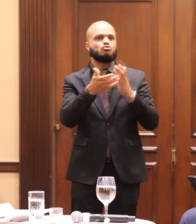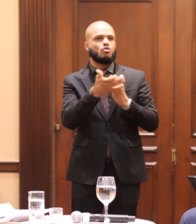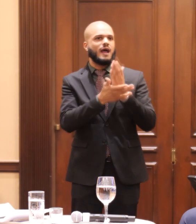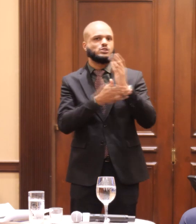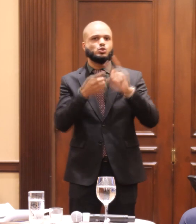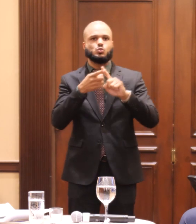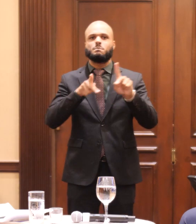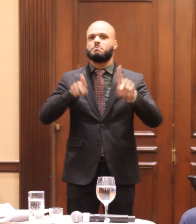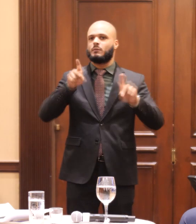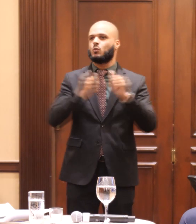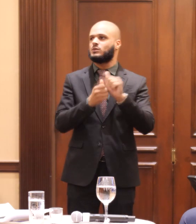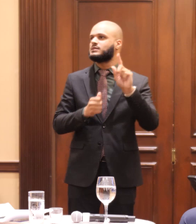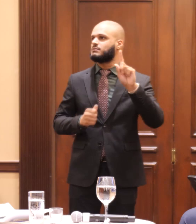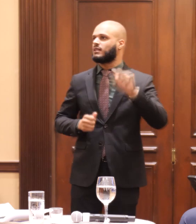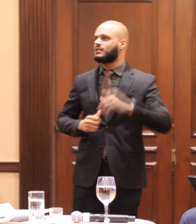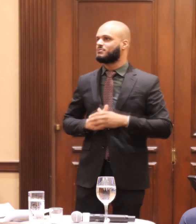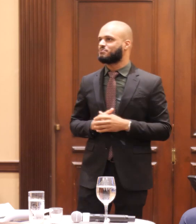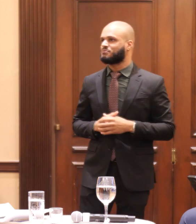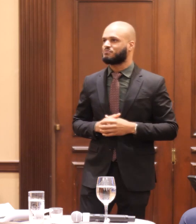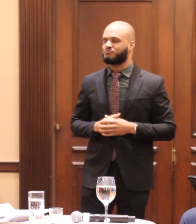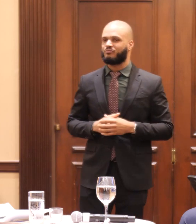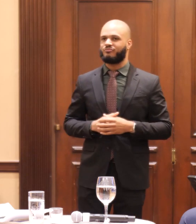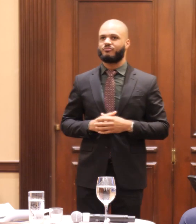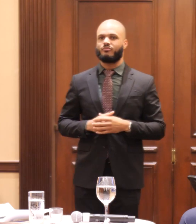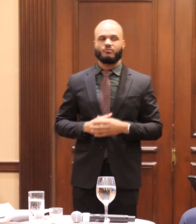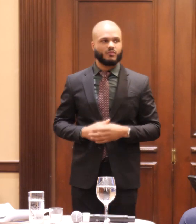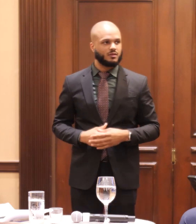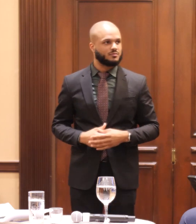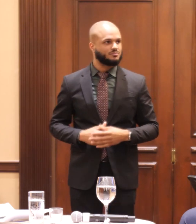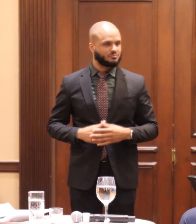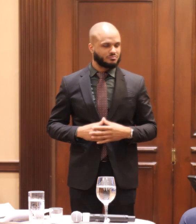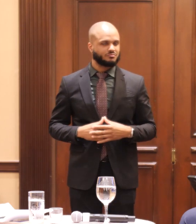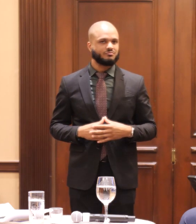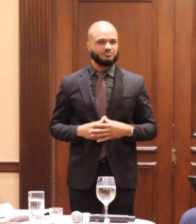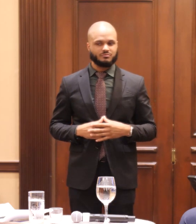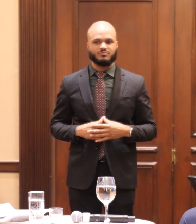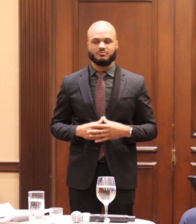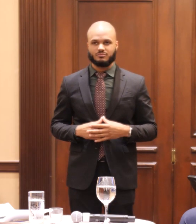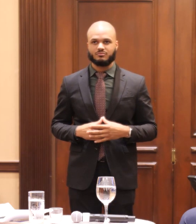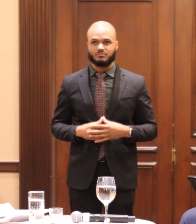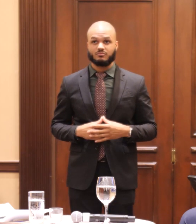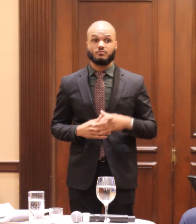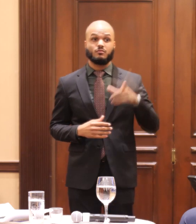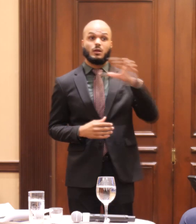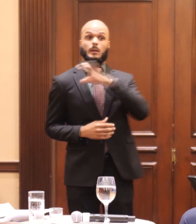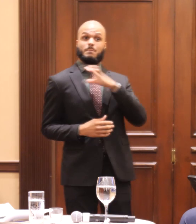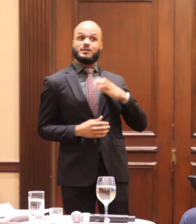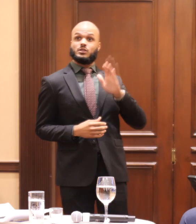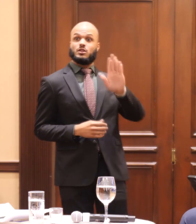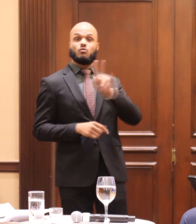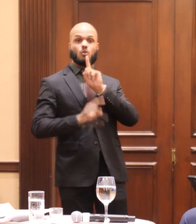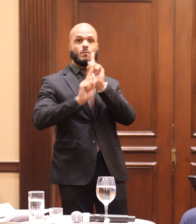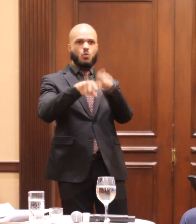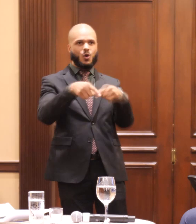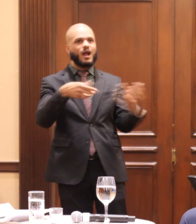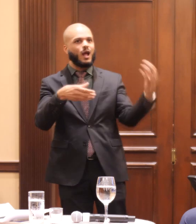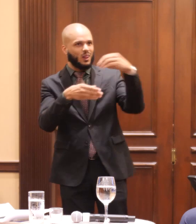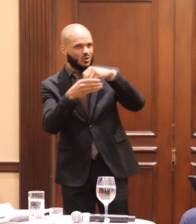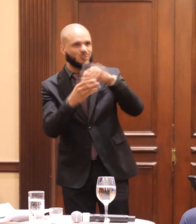disabilities and um most of the the commission's reports would include legislative recommendations